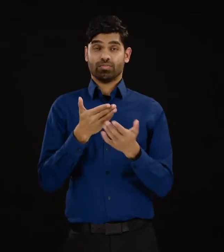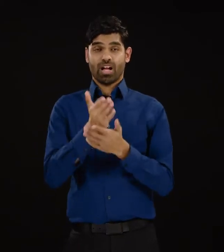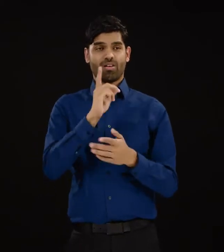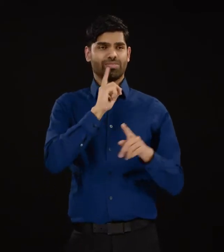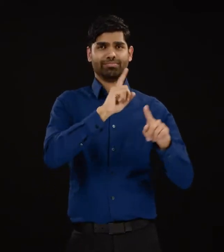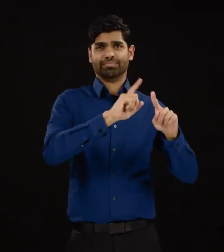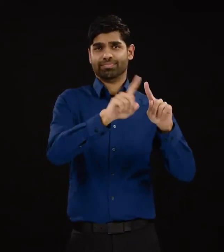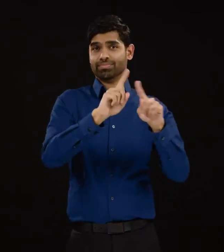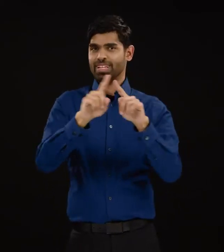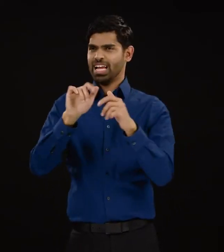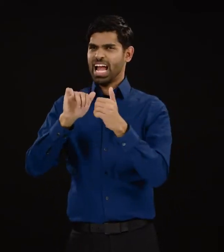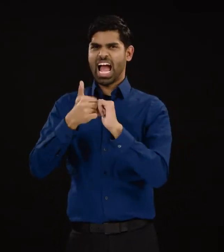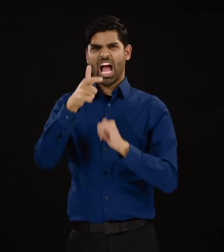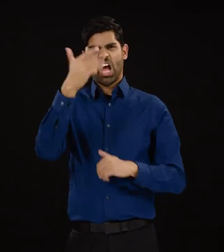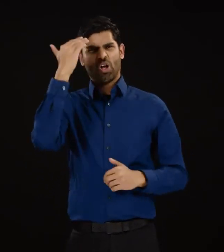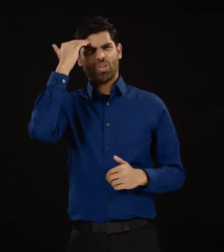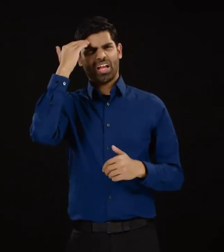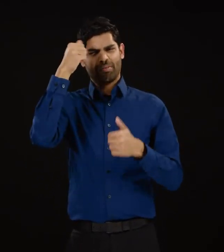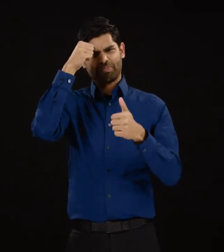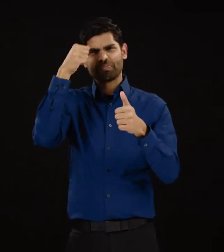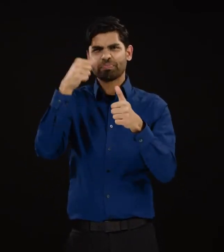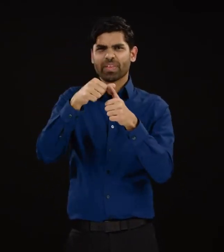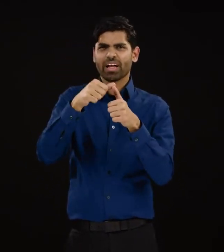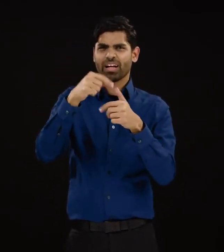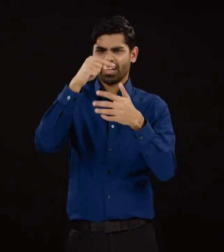Here is a checklist of applicable rights: